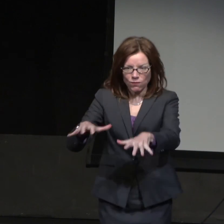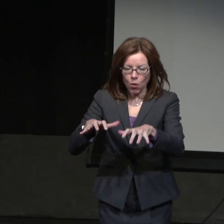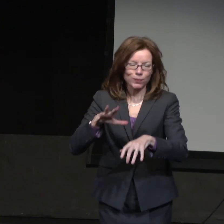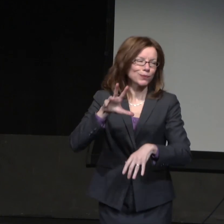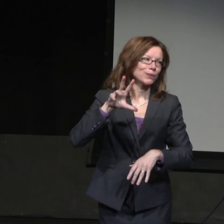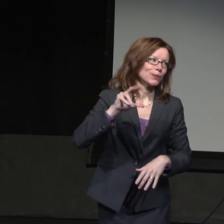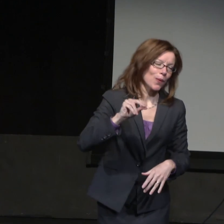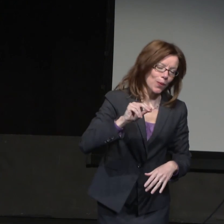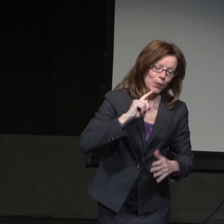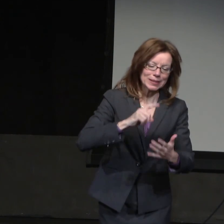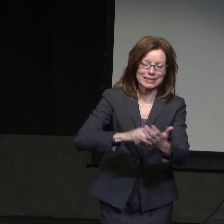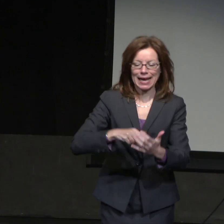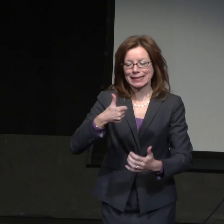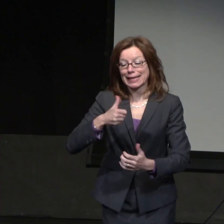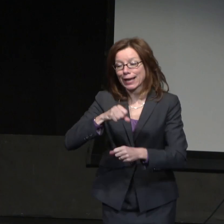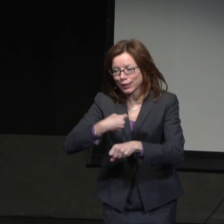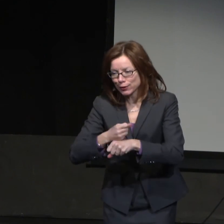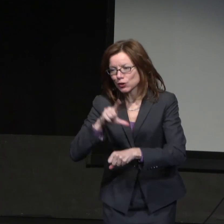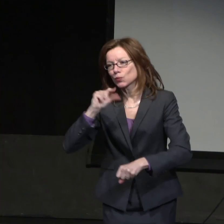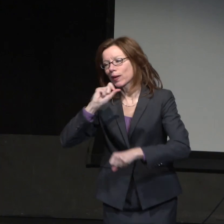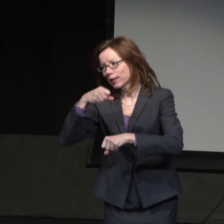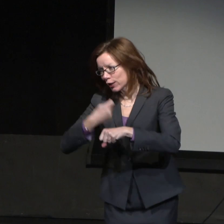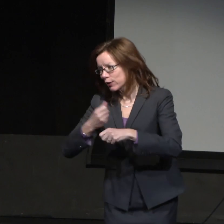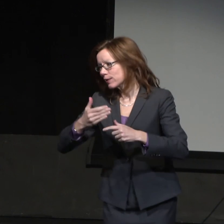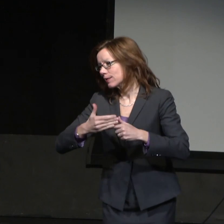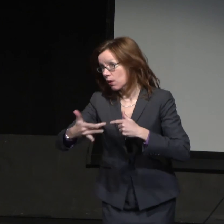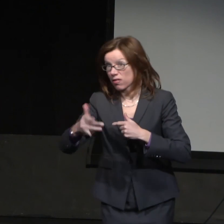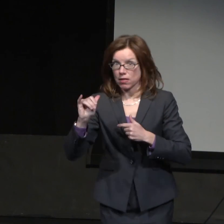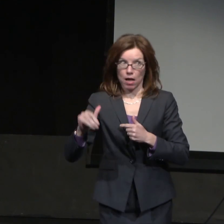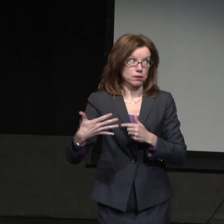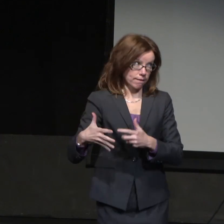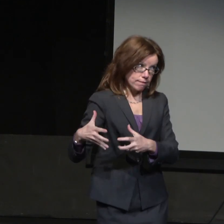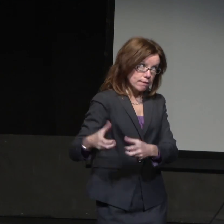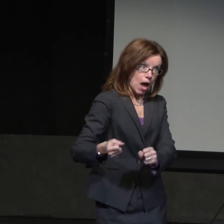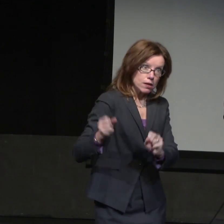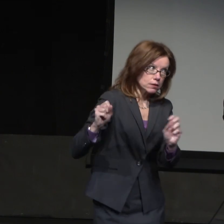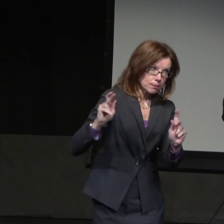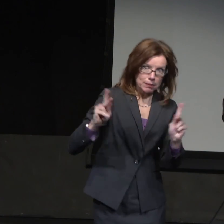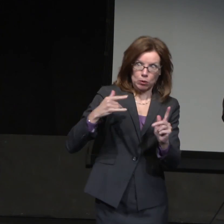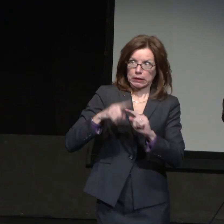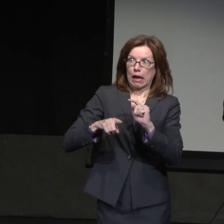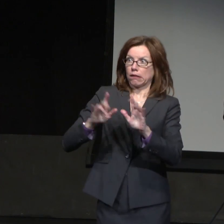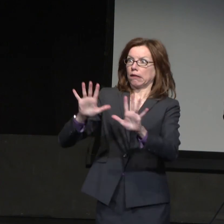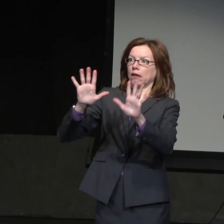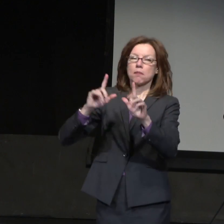which is still extremely fast and probably faster than humans could have adapted to it.